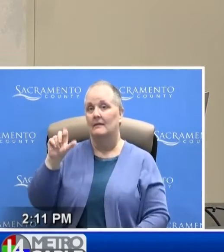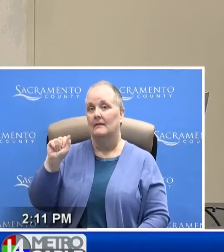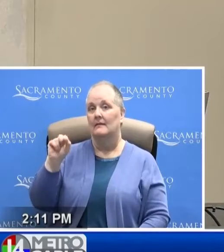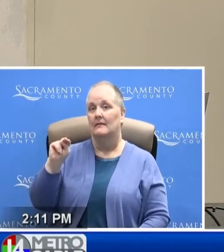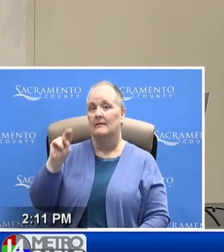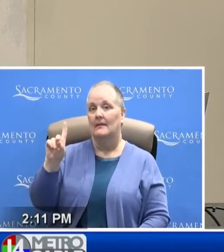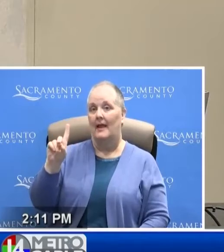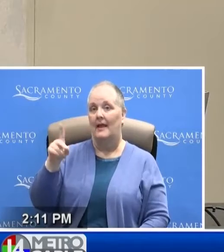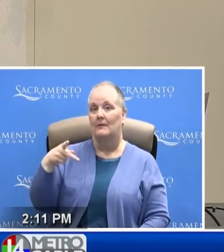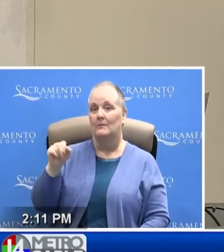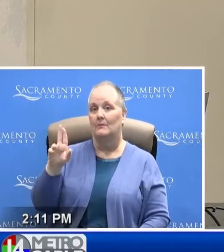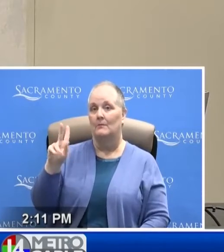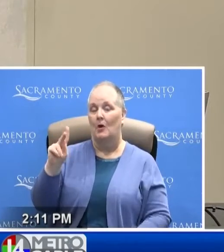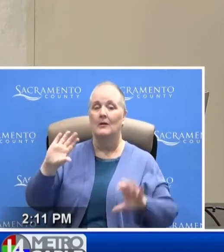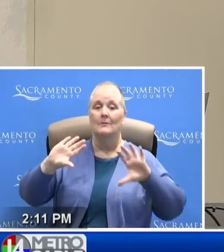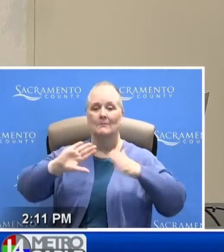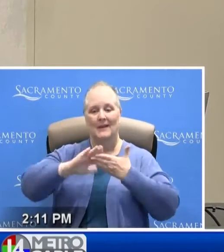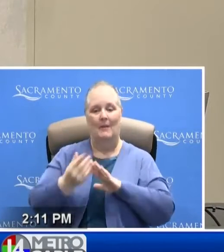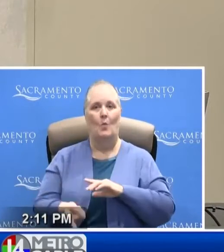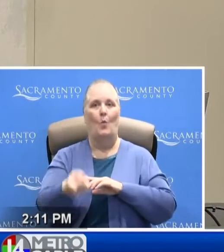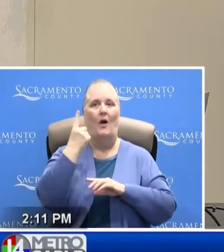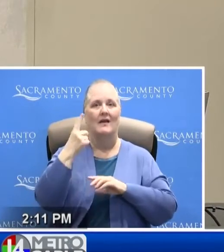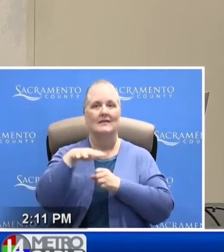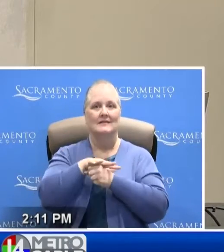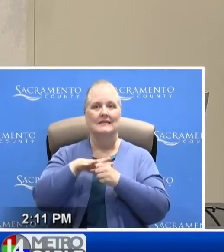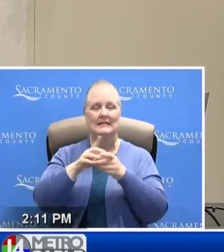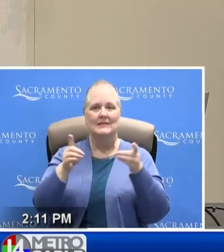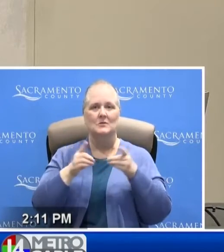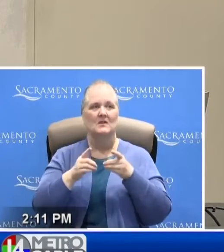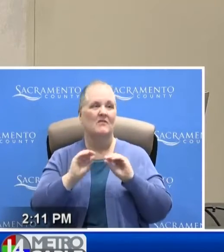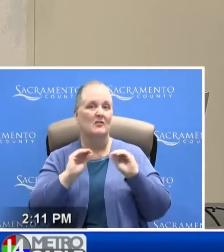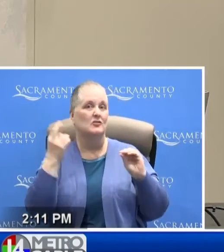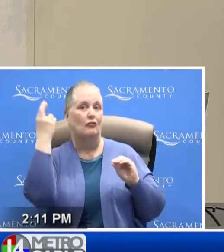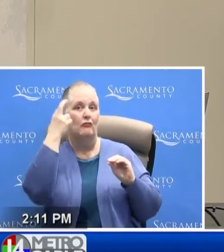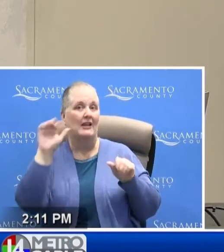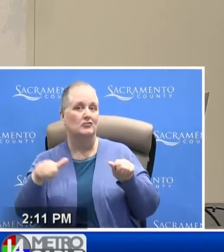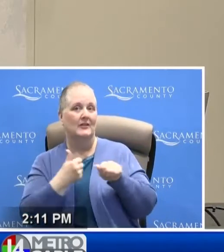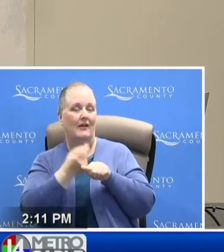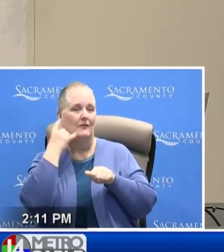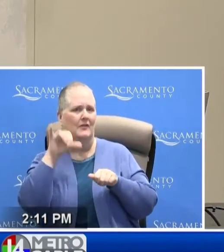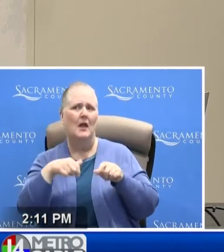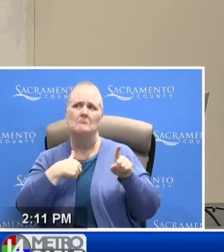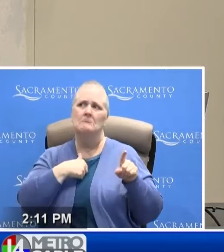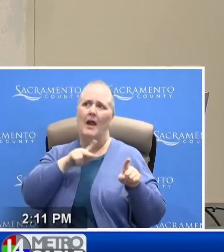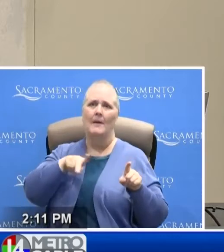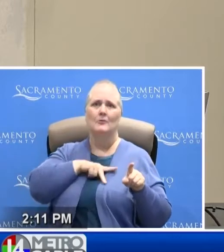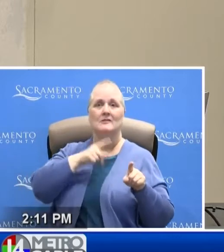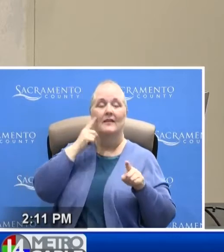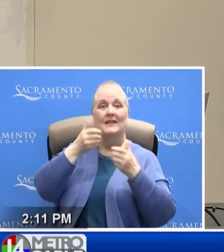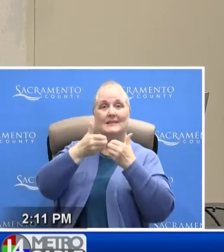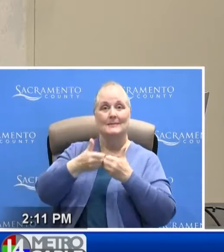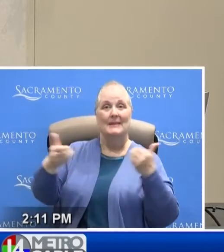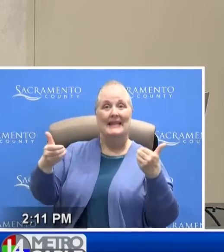into one district, and I was told that there's no rationale for that. And I personally think that splitting a neighborhood is rationale enough.